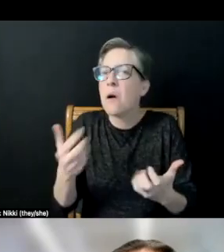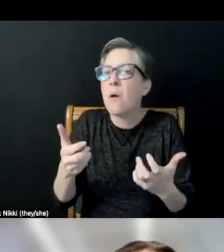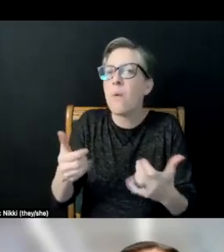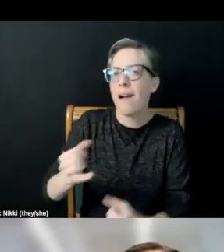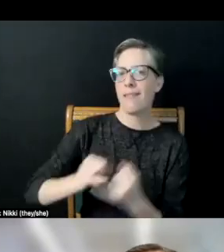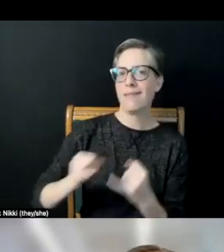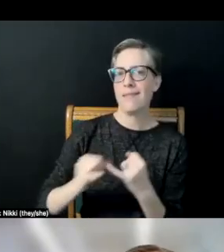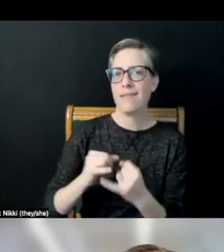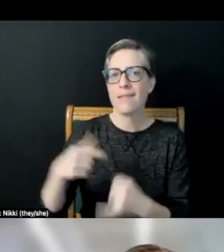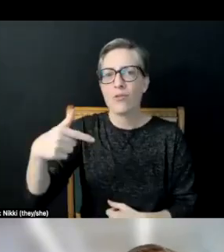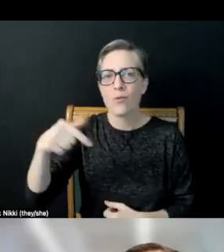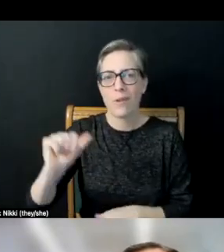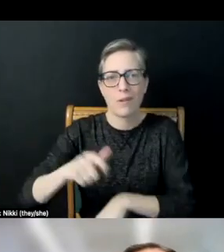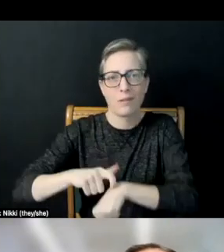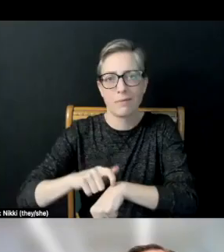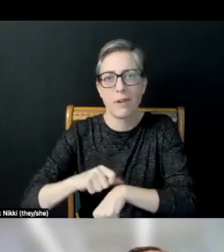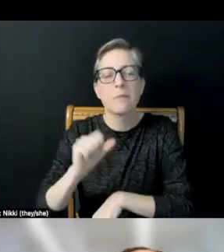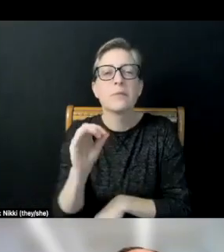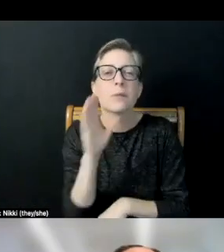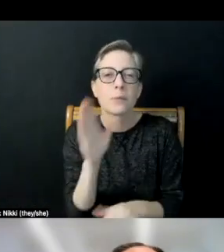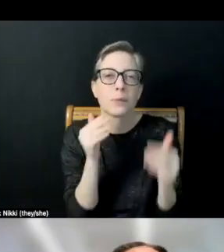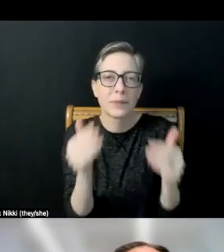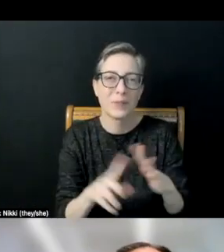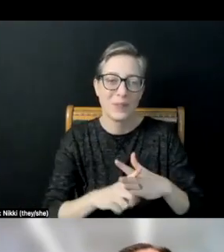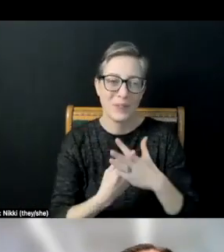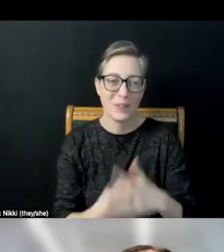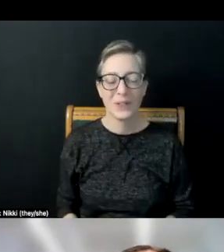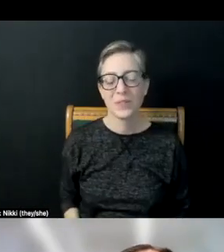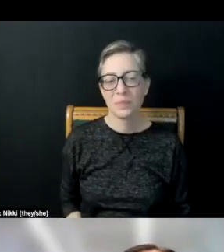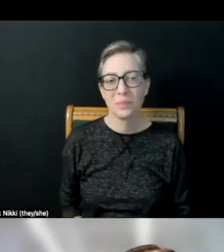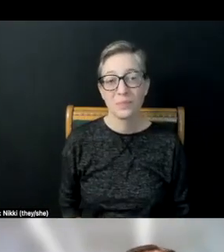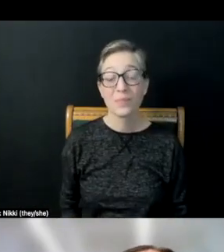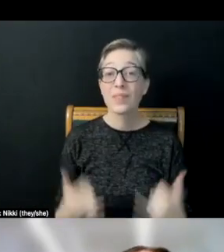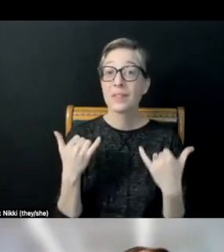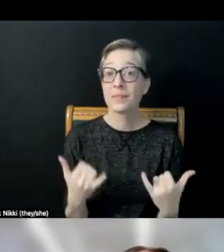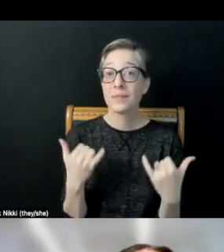I'm going to go ahead and start. Today, we're going to be talking about disabled parents in the NICU.